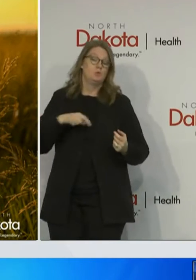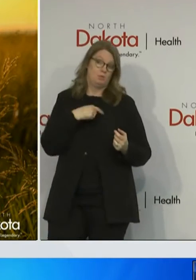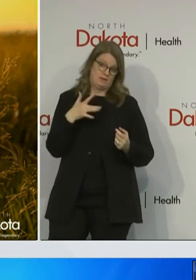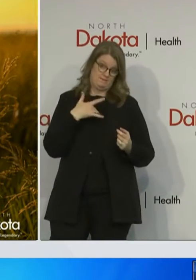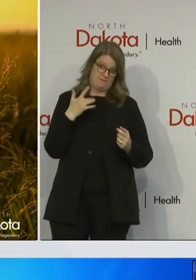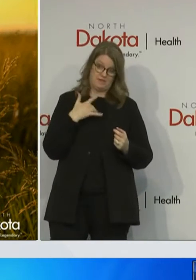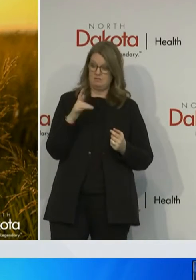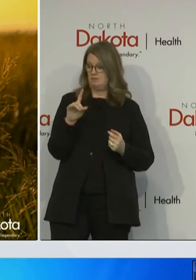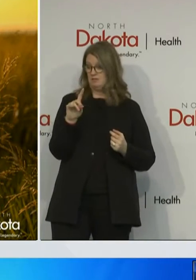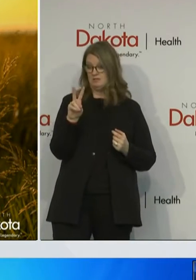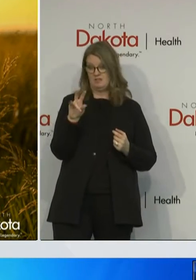VIRUSES DO.